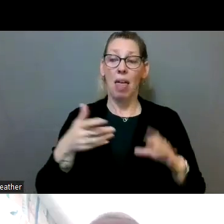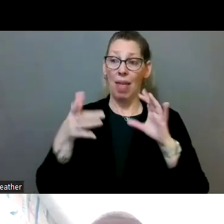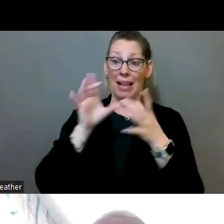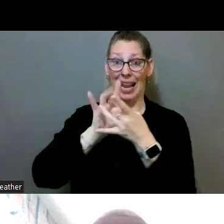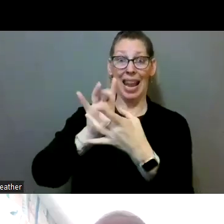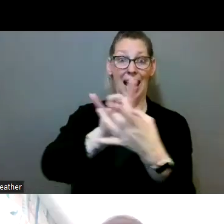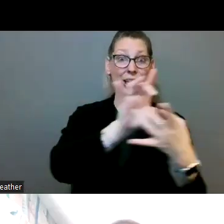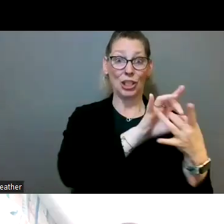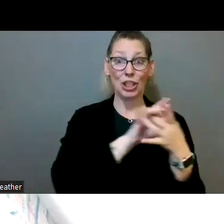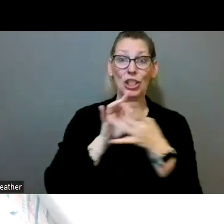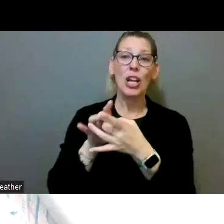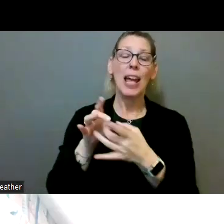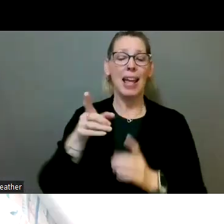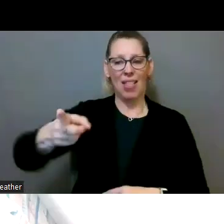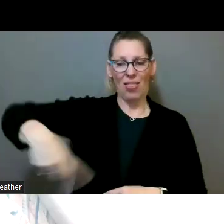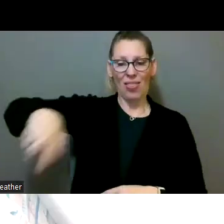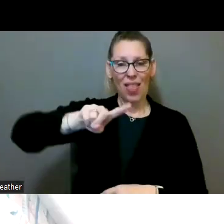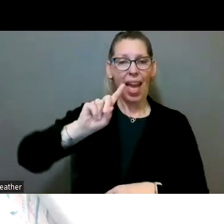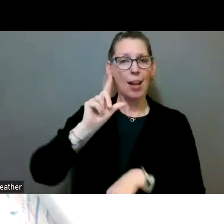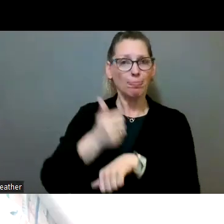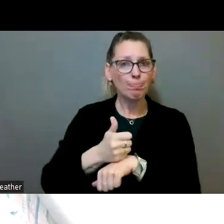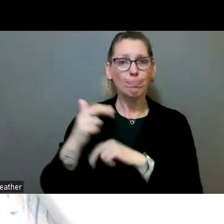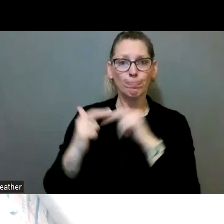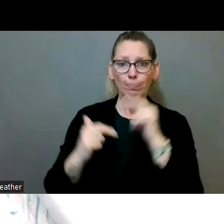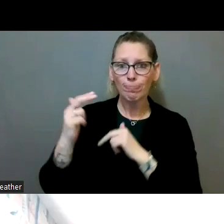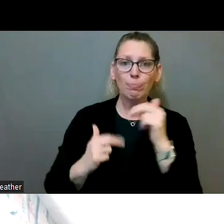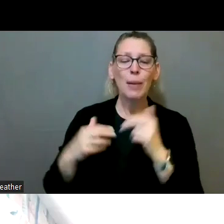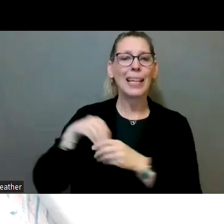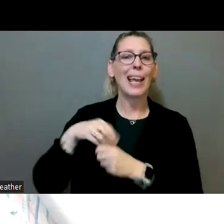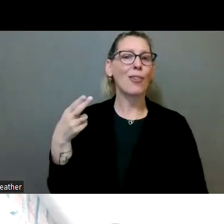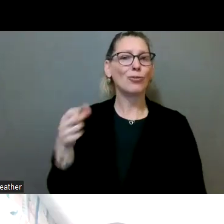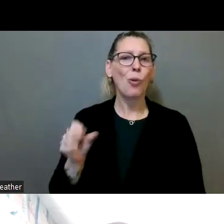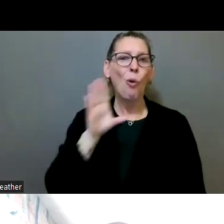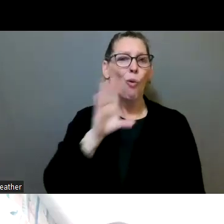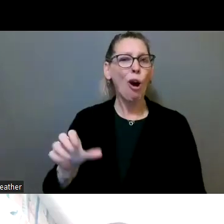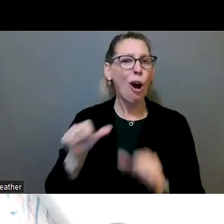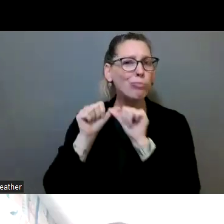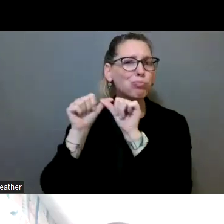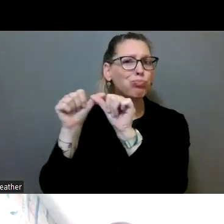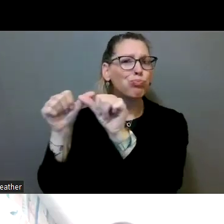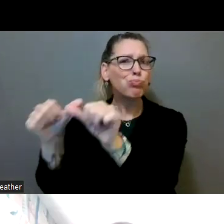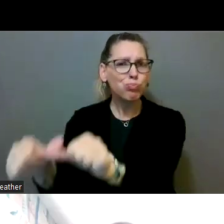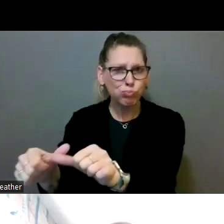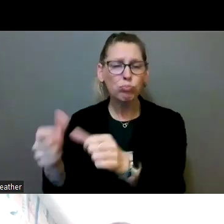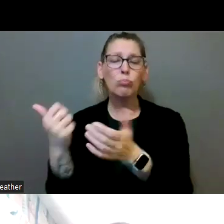that they create and build in high school are going to go a long way in aiding them in their